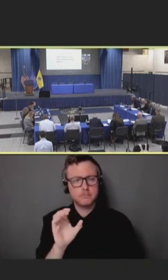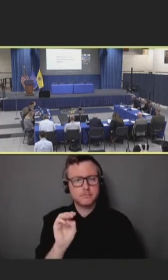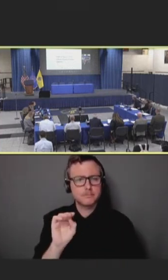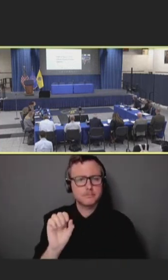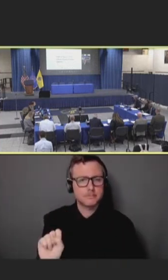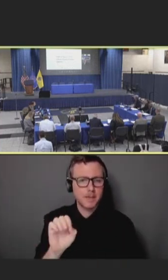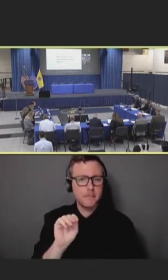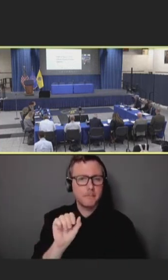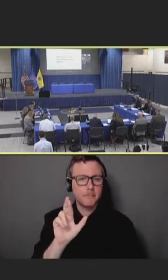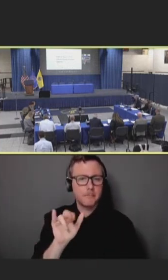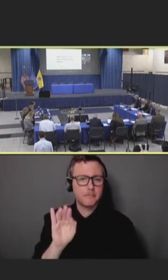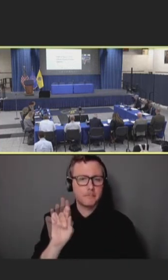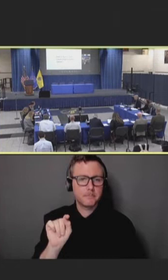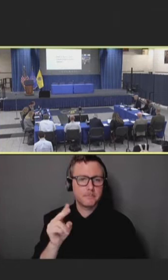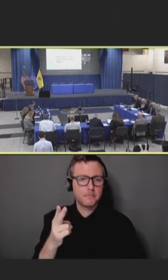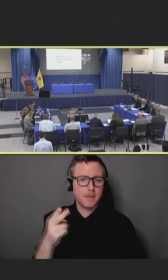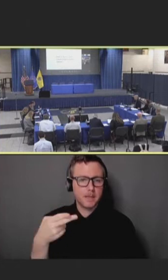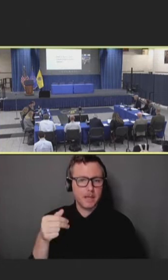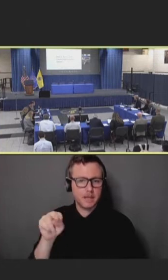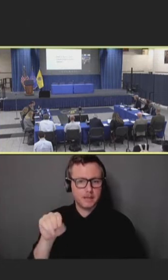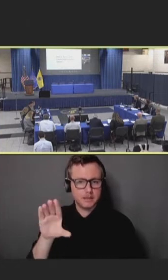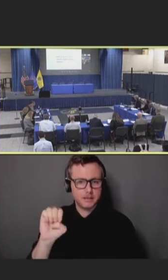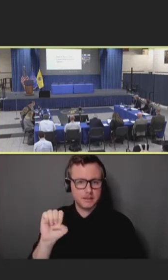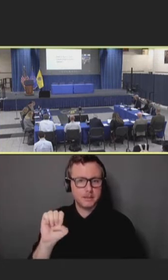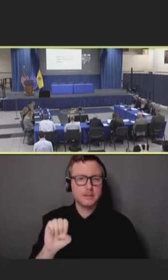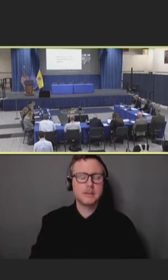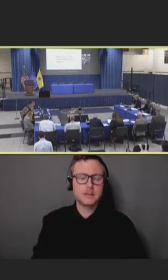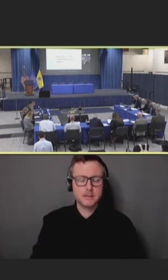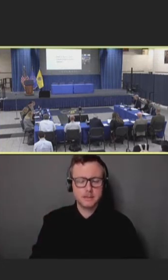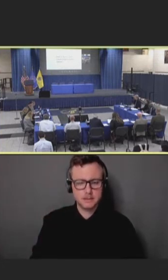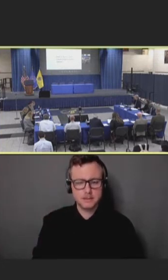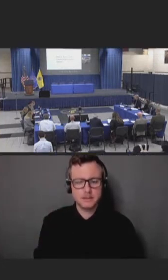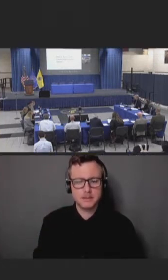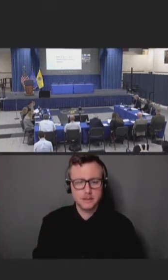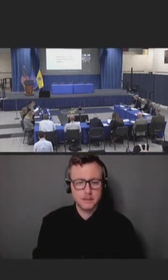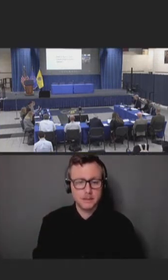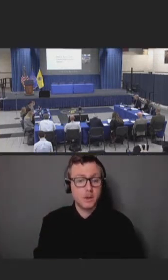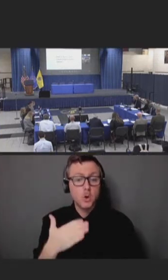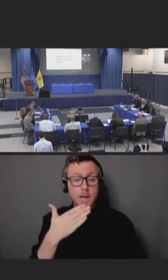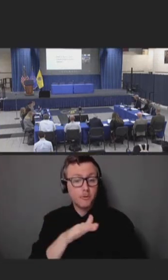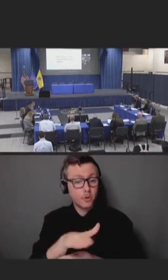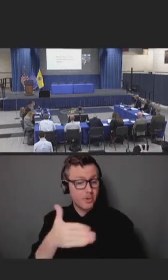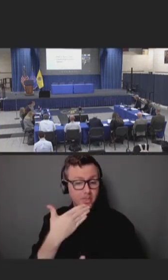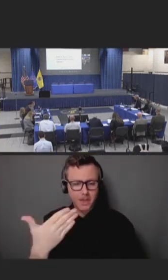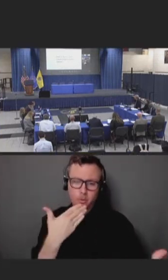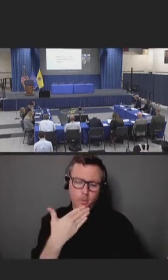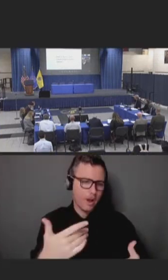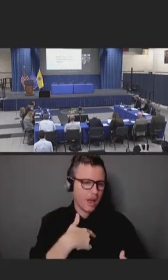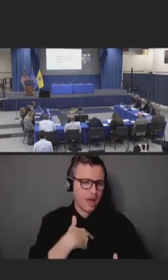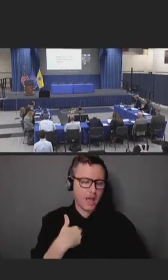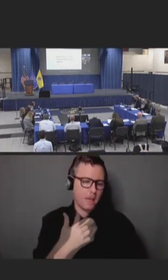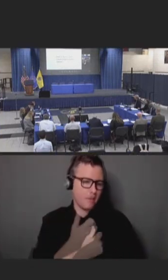Marybeth Hans: Good afternoon. Thank you. And I apologize for not being able to be there